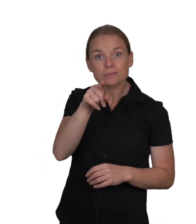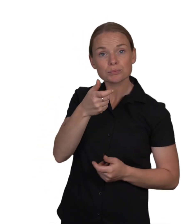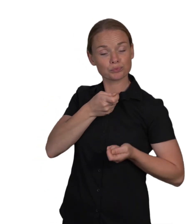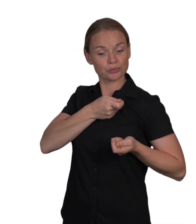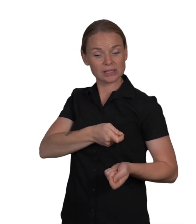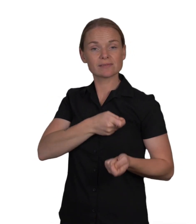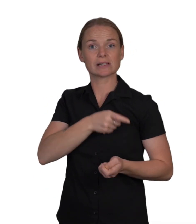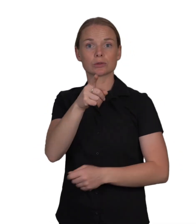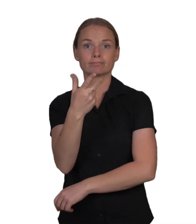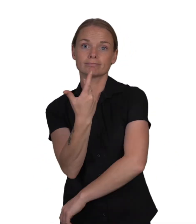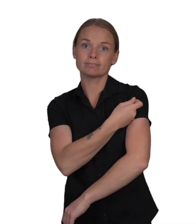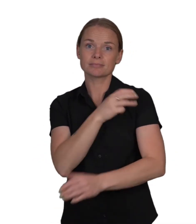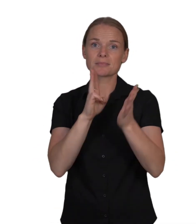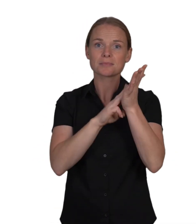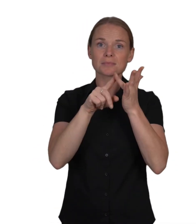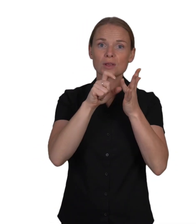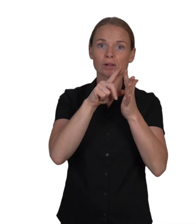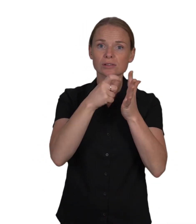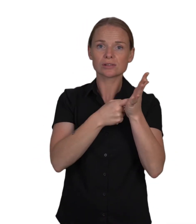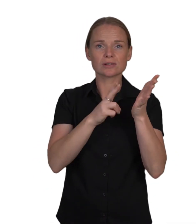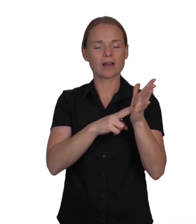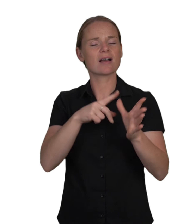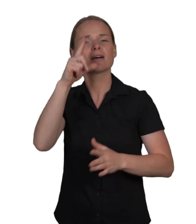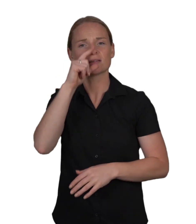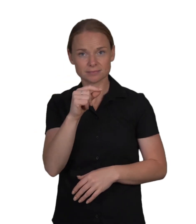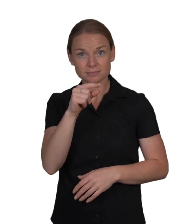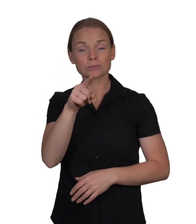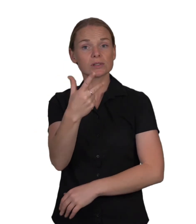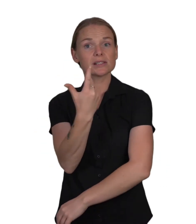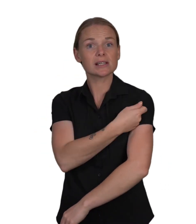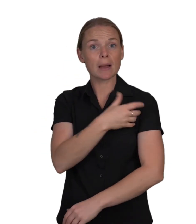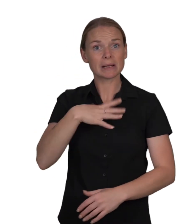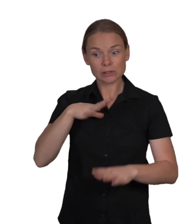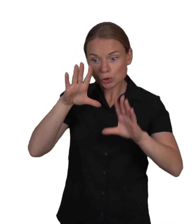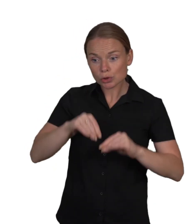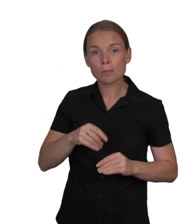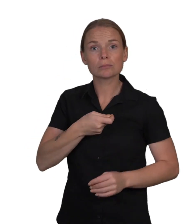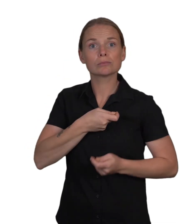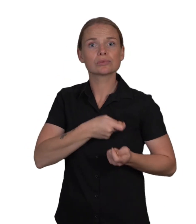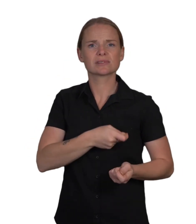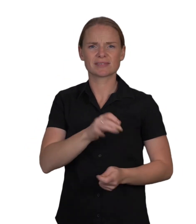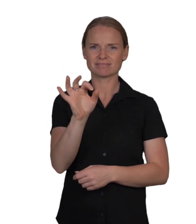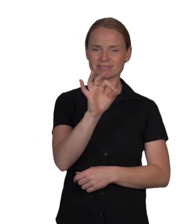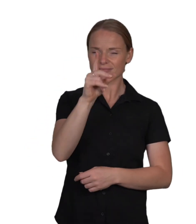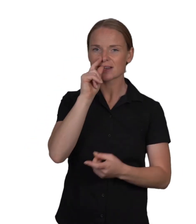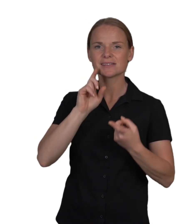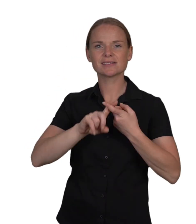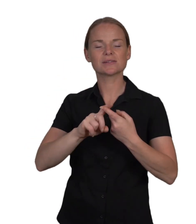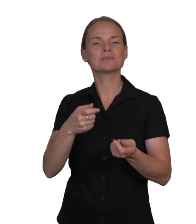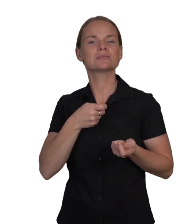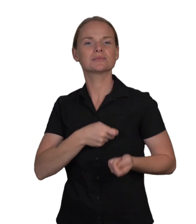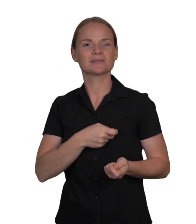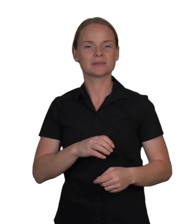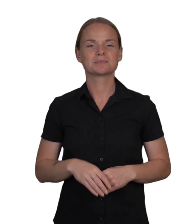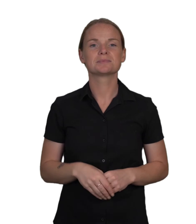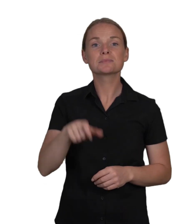If you are breastfeeding, you can have Moderna. You do not need to stop breastfeeding after vaccination.